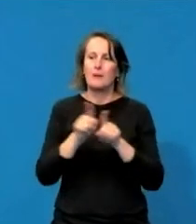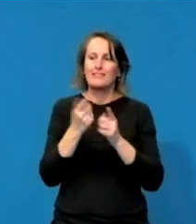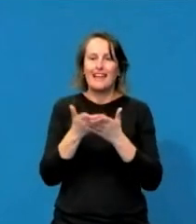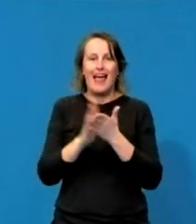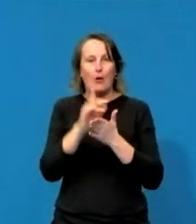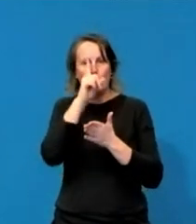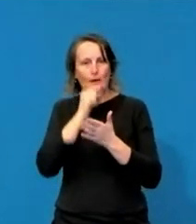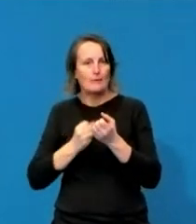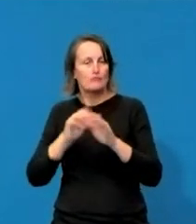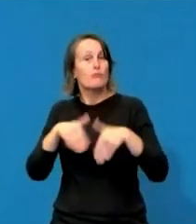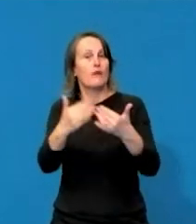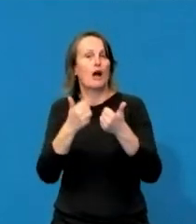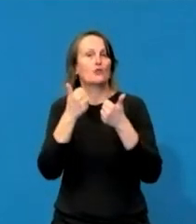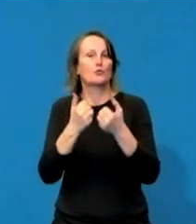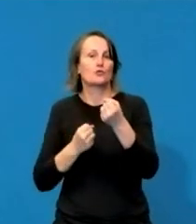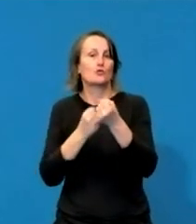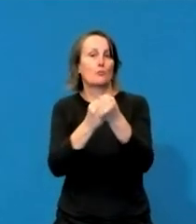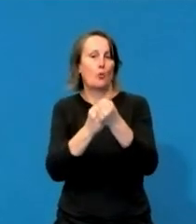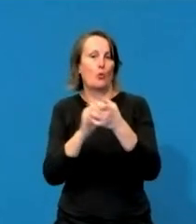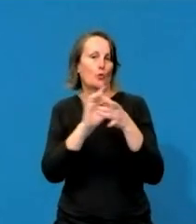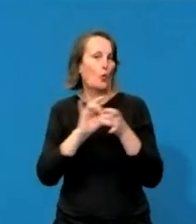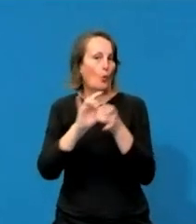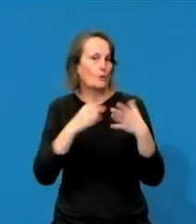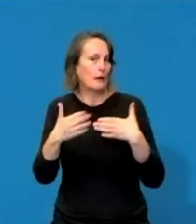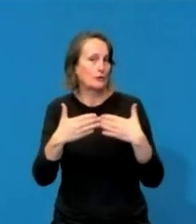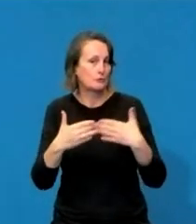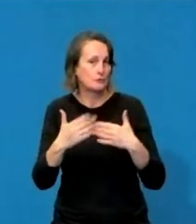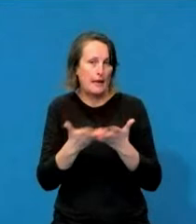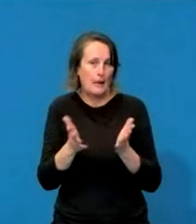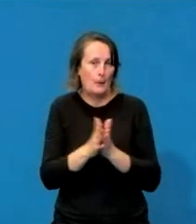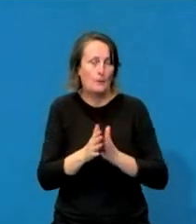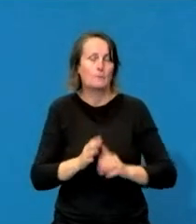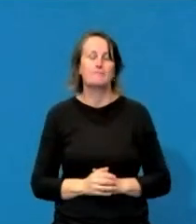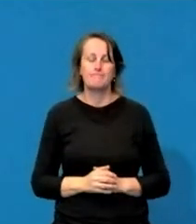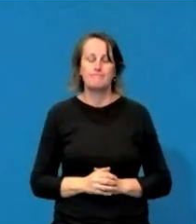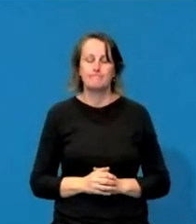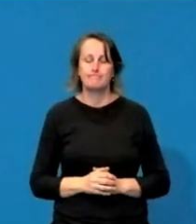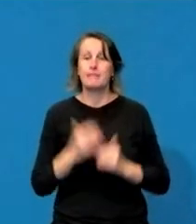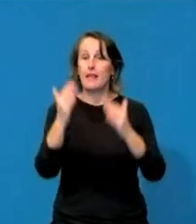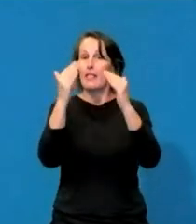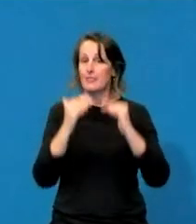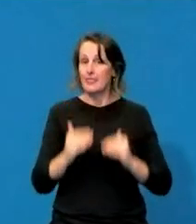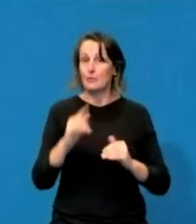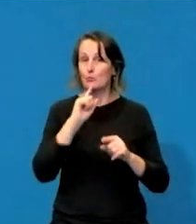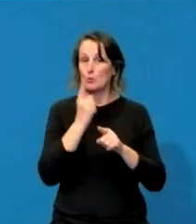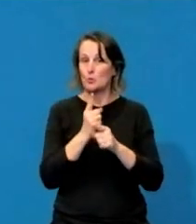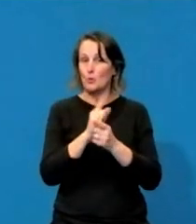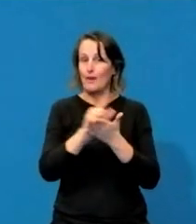We will then move on to Western Australia and Fitzroy Crossing.